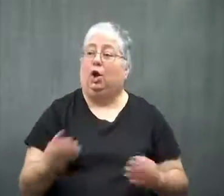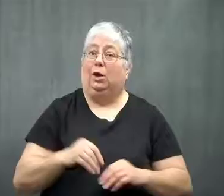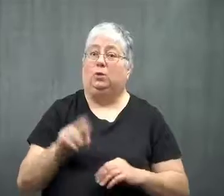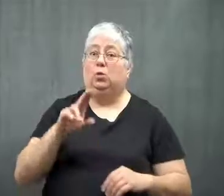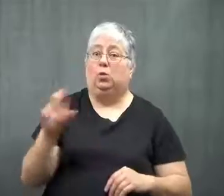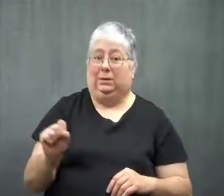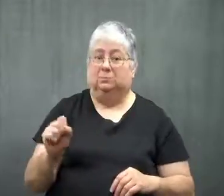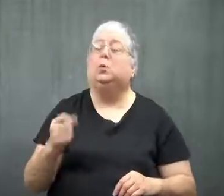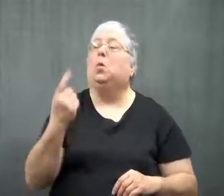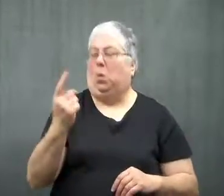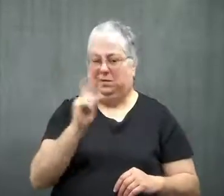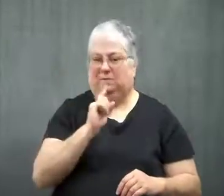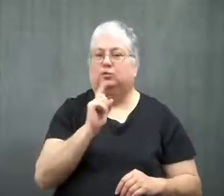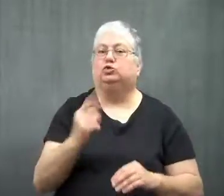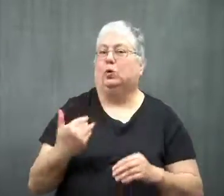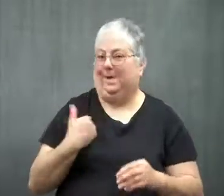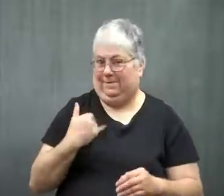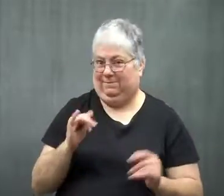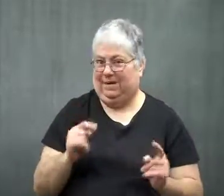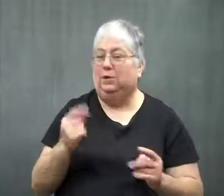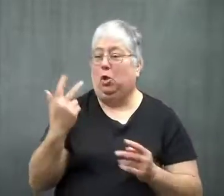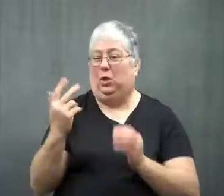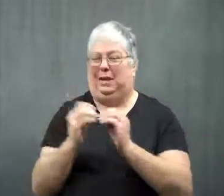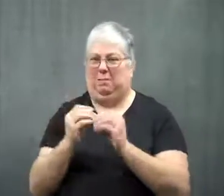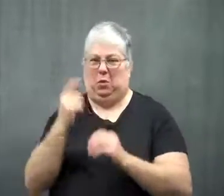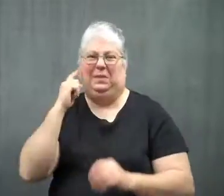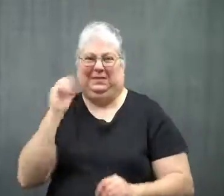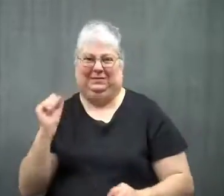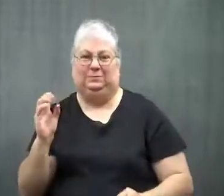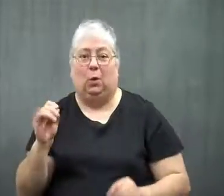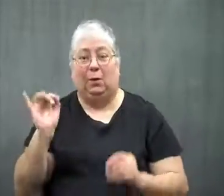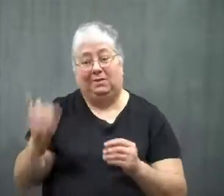In the U.S., there is one confirmed case, and three suspected cases.